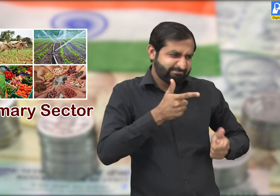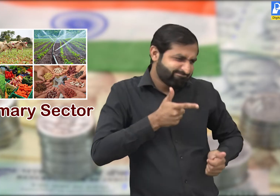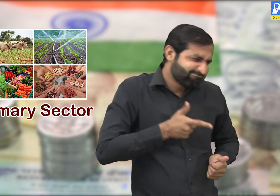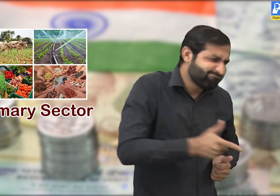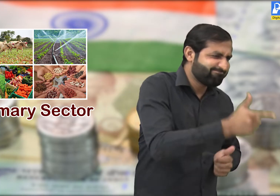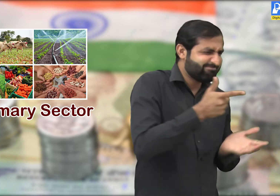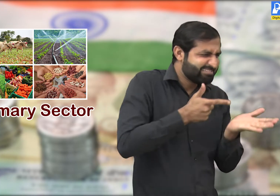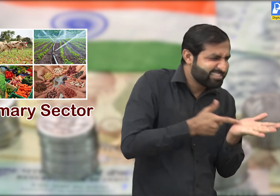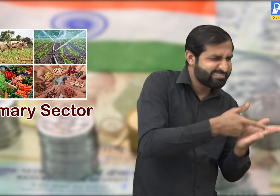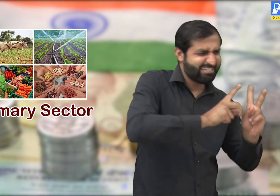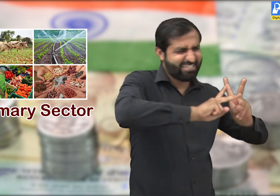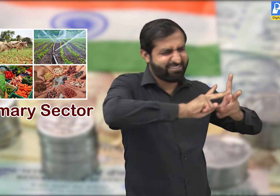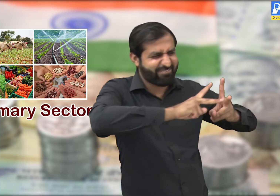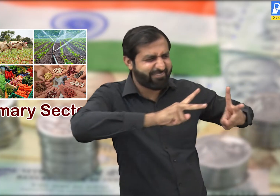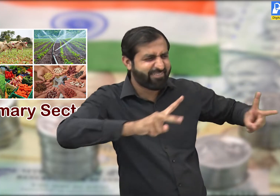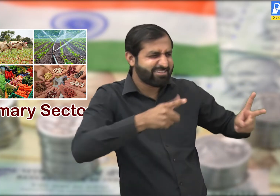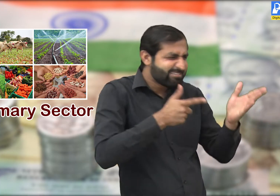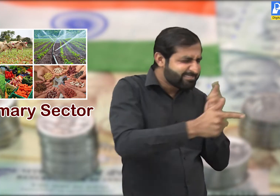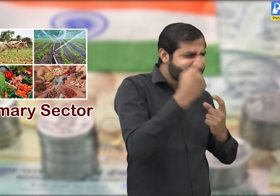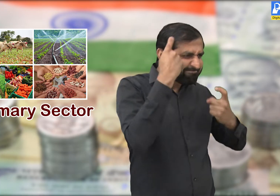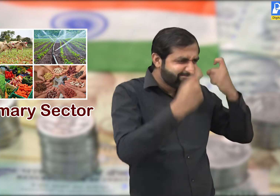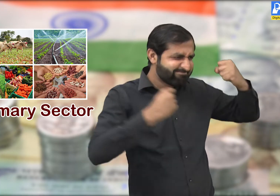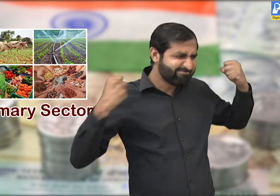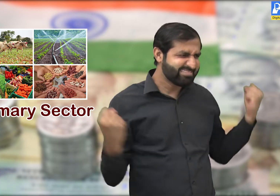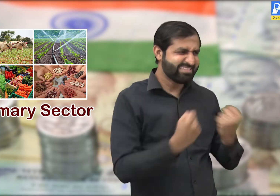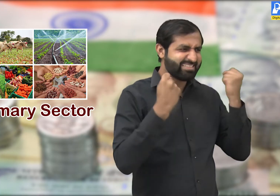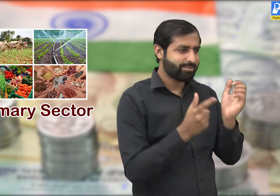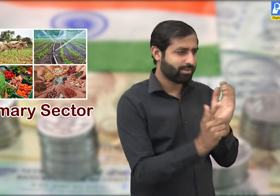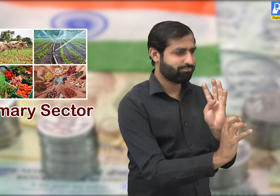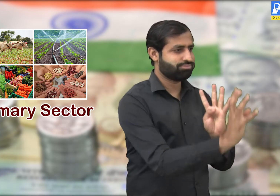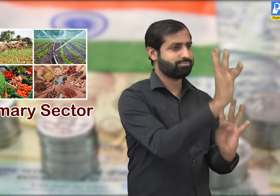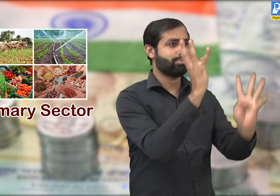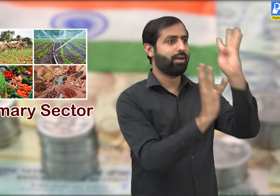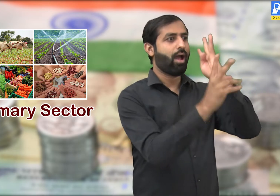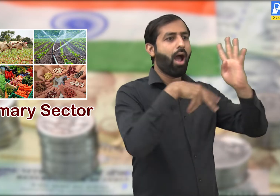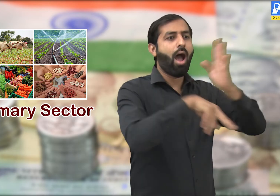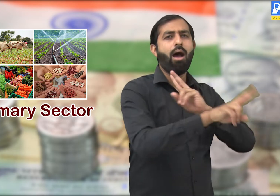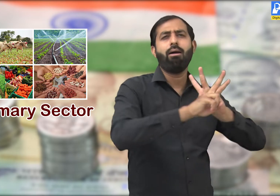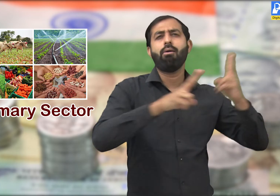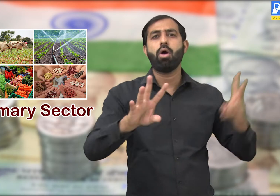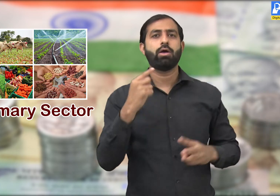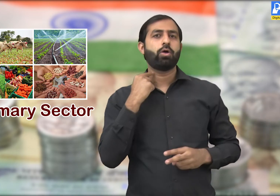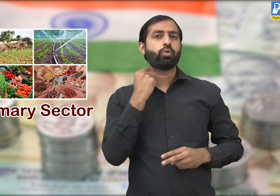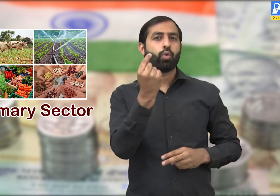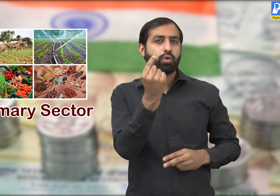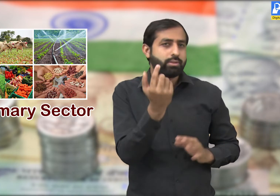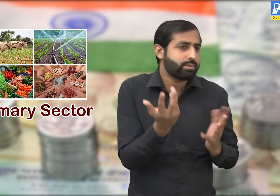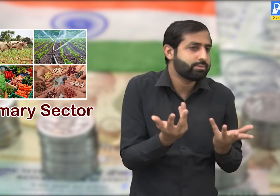the agricultural sector of the nation. Our farmers toil hard to produce crops. Their produce includes